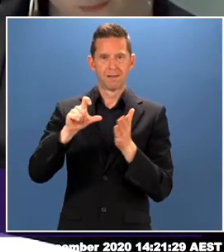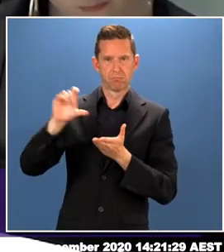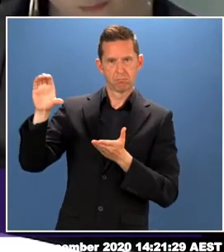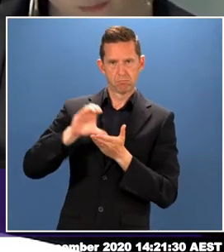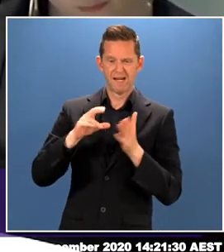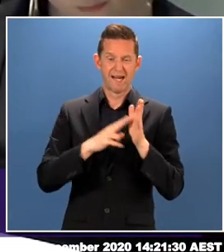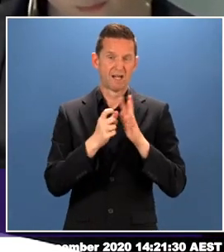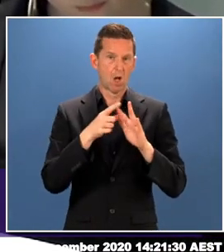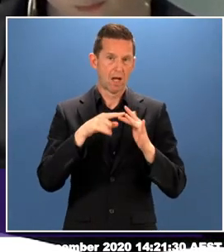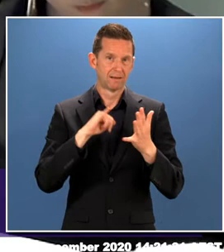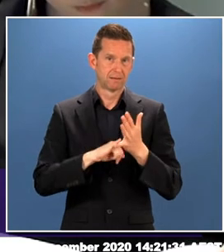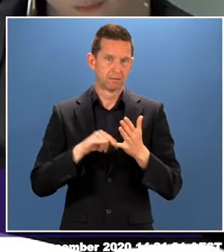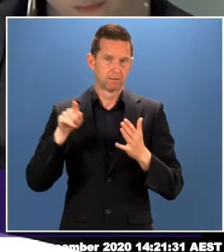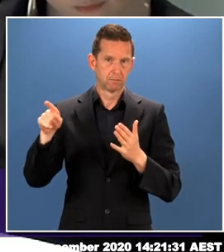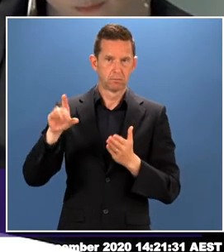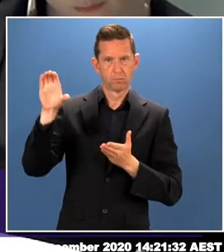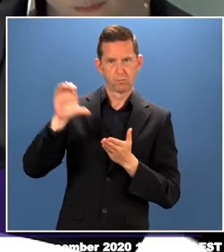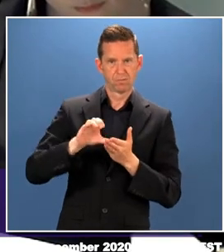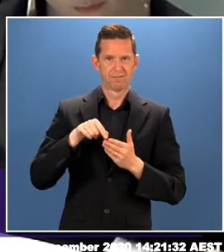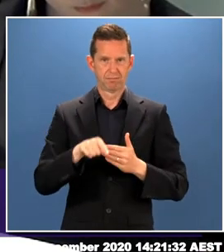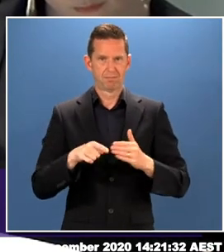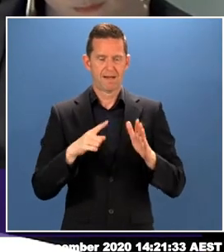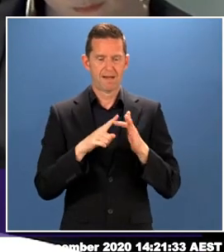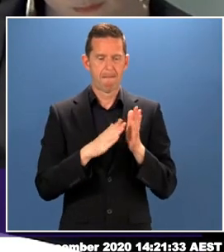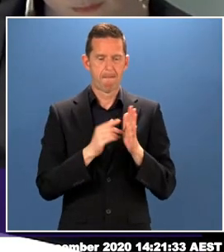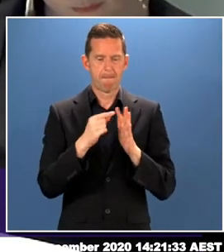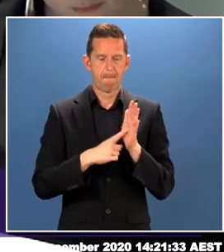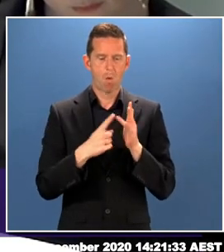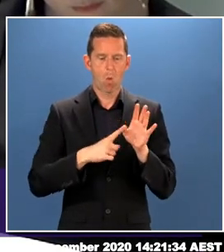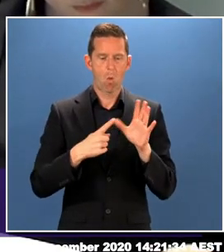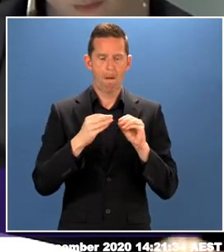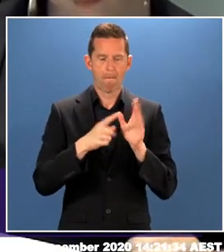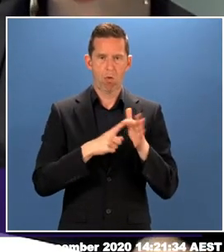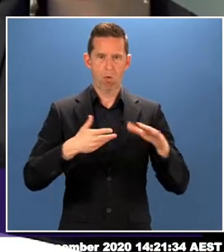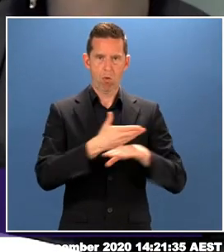project called the Employable Q, and it provides the focus for the project